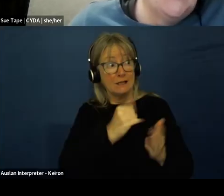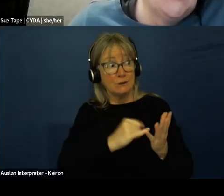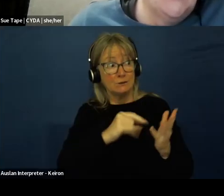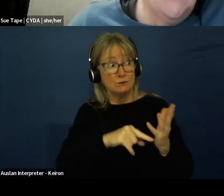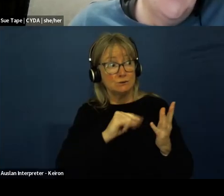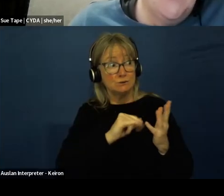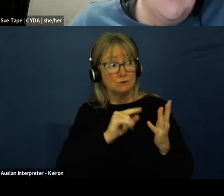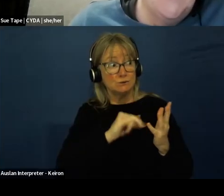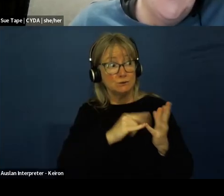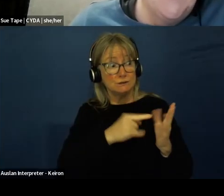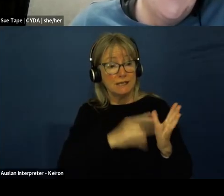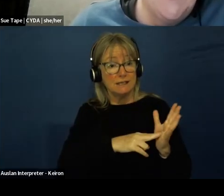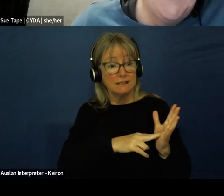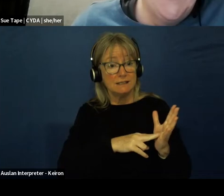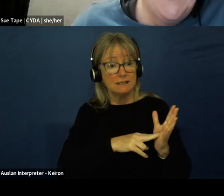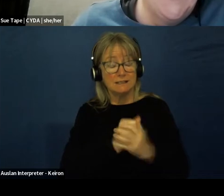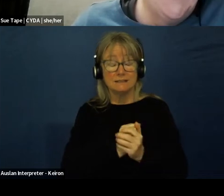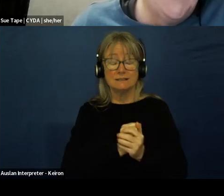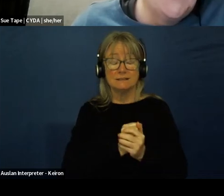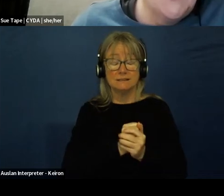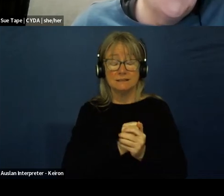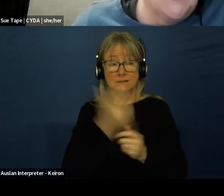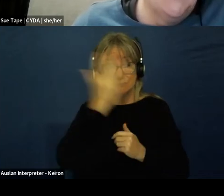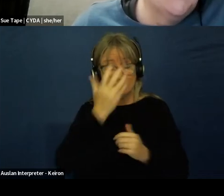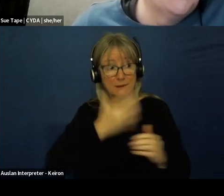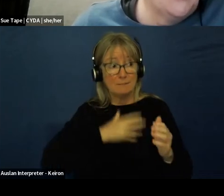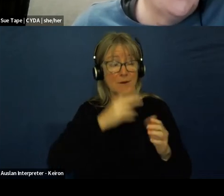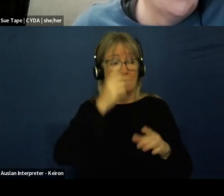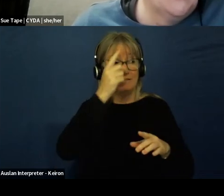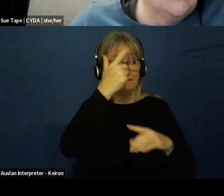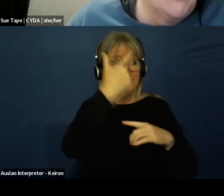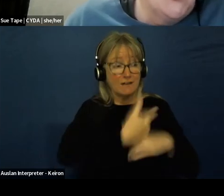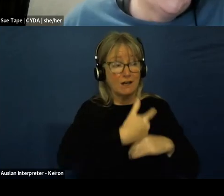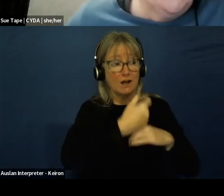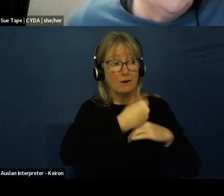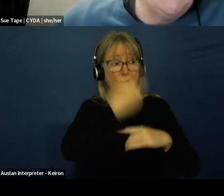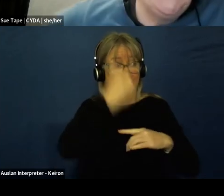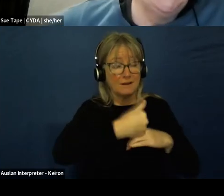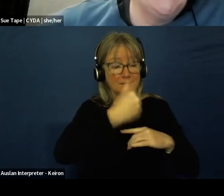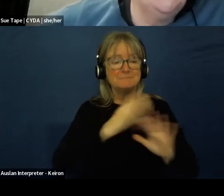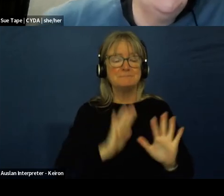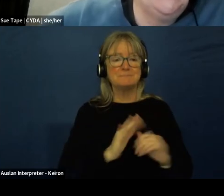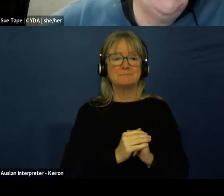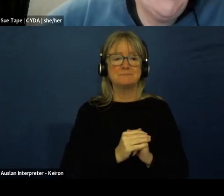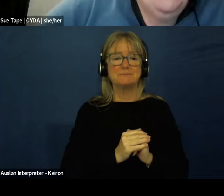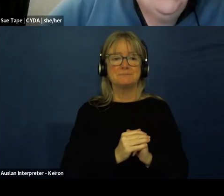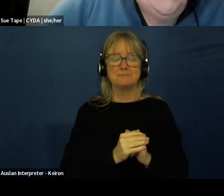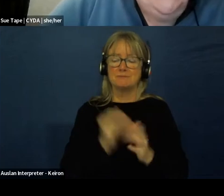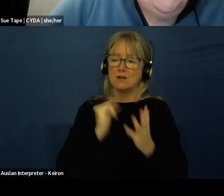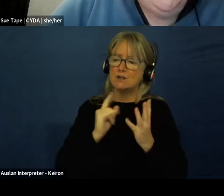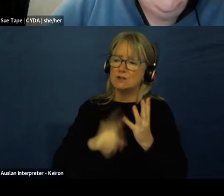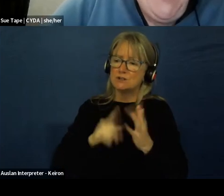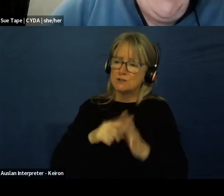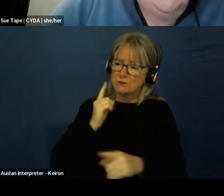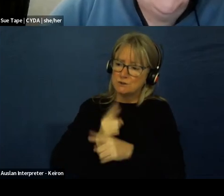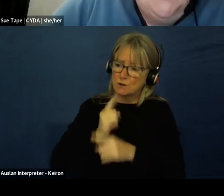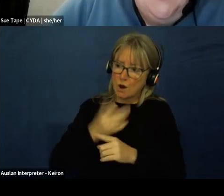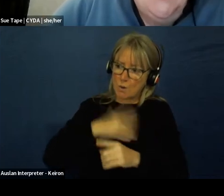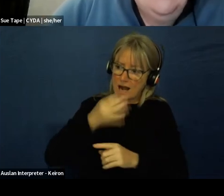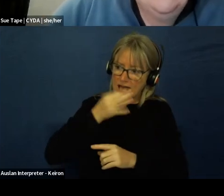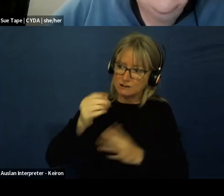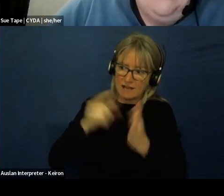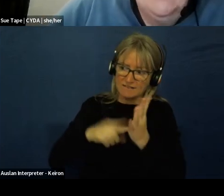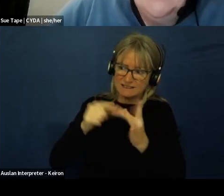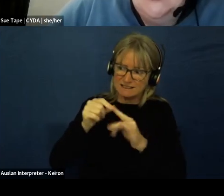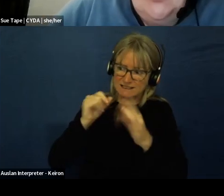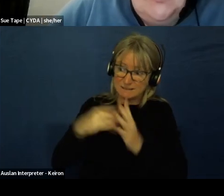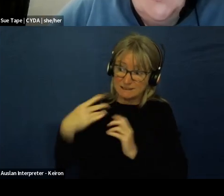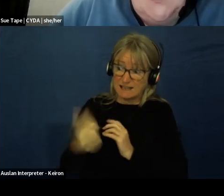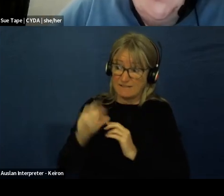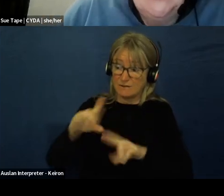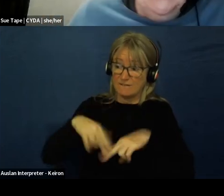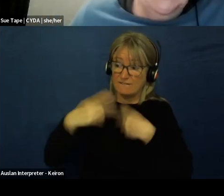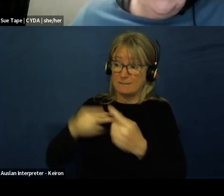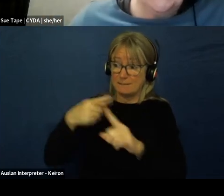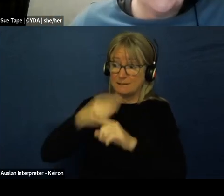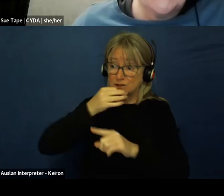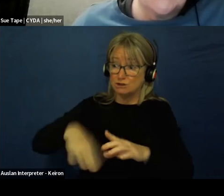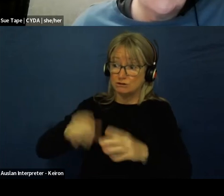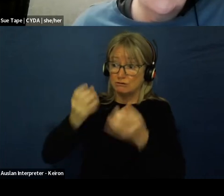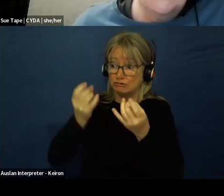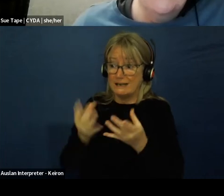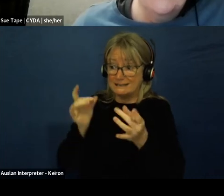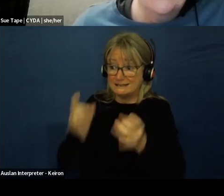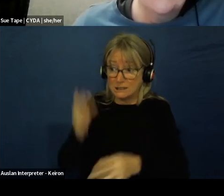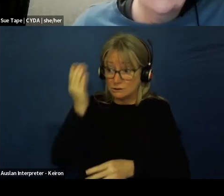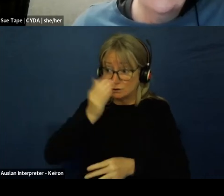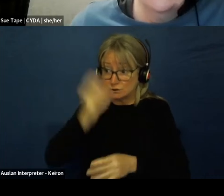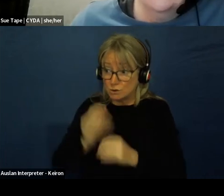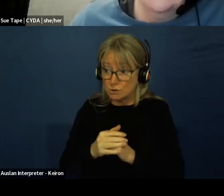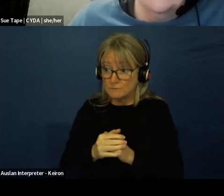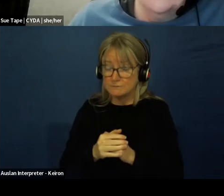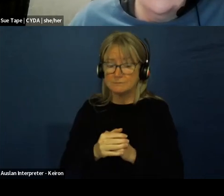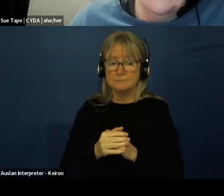all Sorry, my, my video is dropping like a little, so I was really keen to hear from you. What tips you had to families and children starting school.